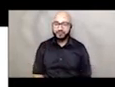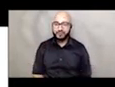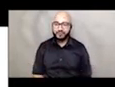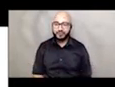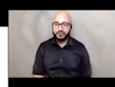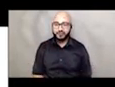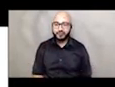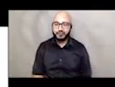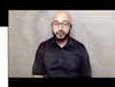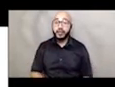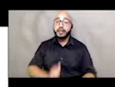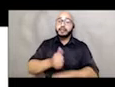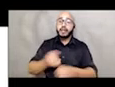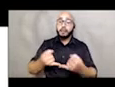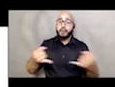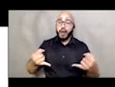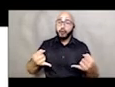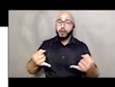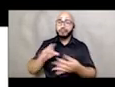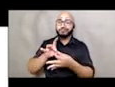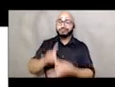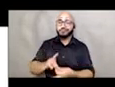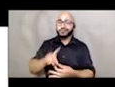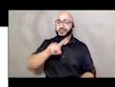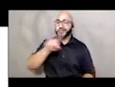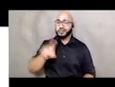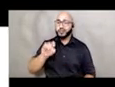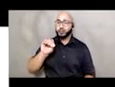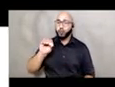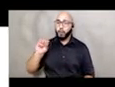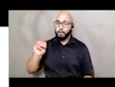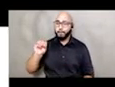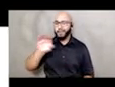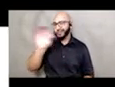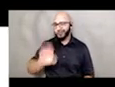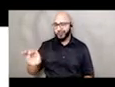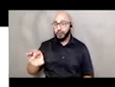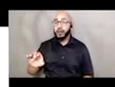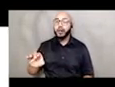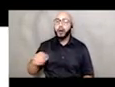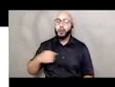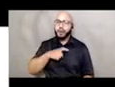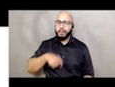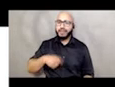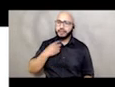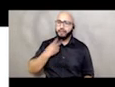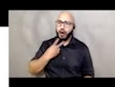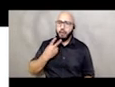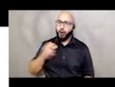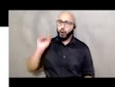Setting boundaries over Zoom. To do this, we need to really set boundaries. We must be clear and state your boundaries,